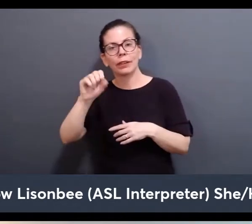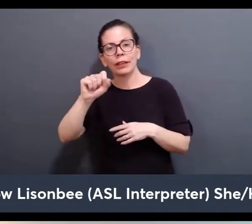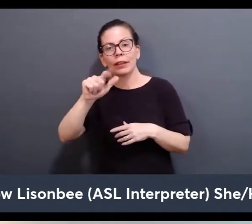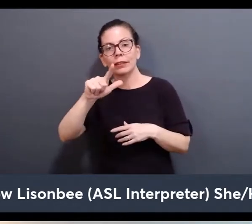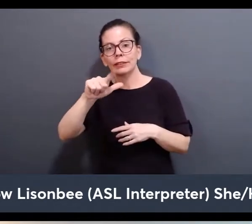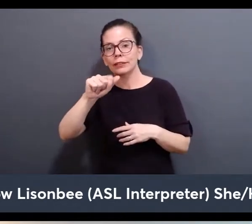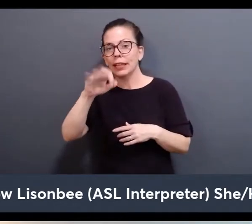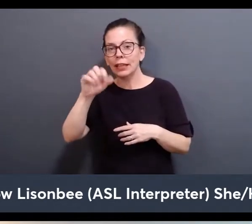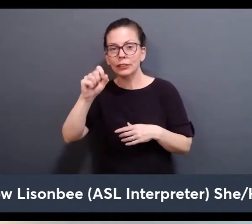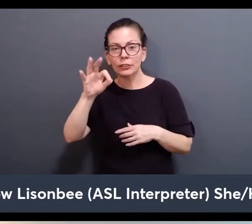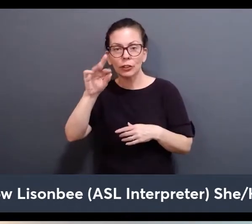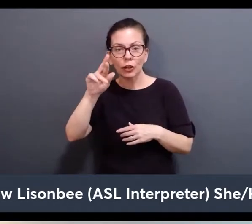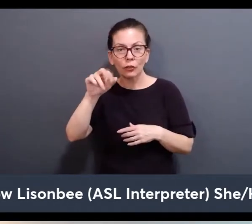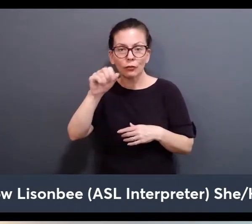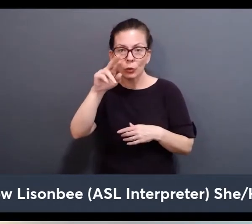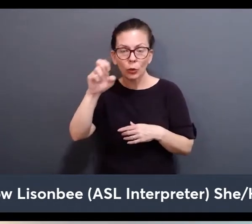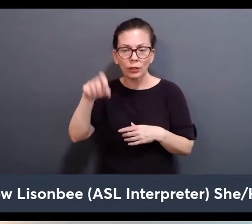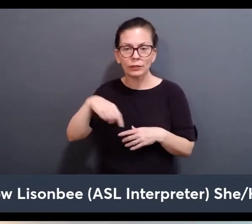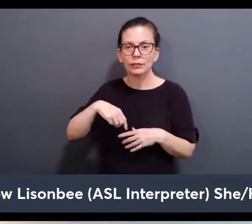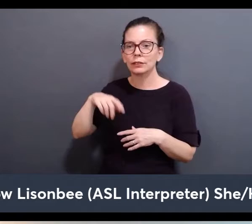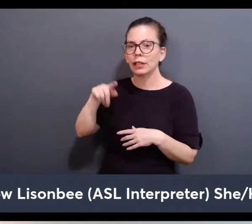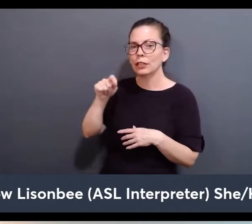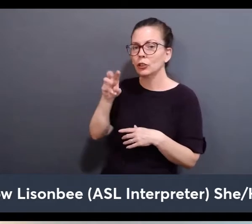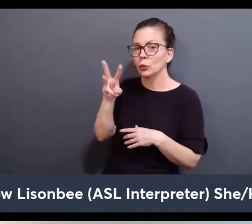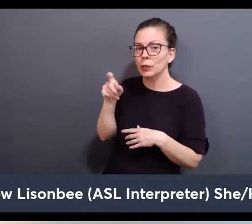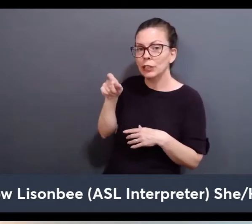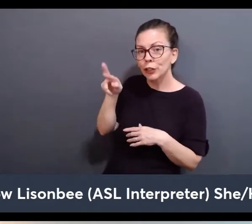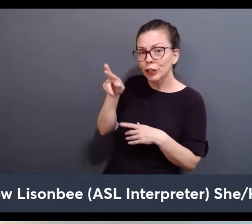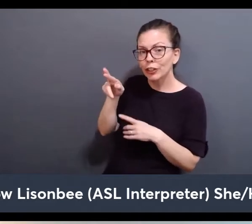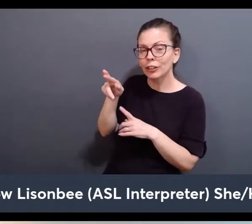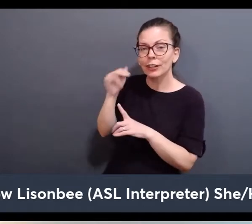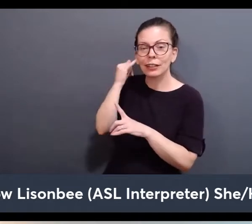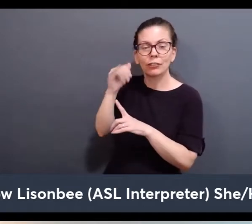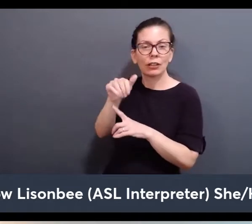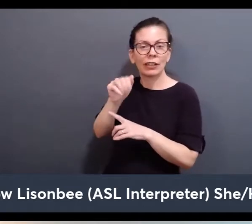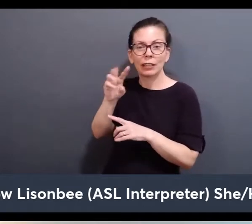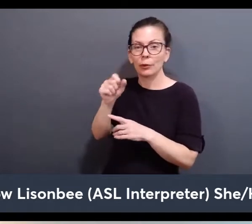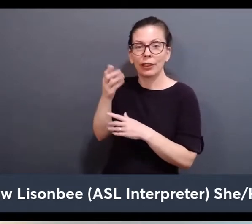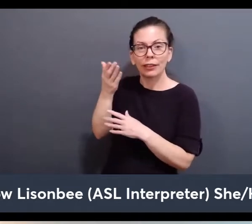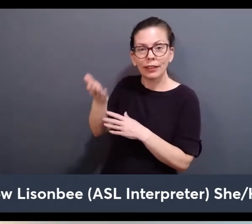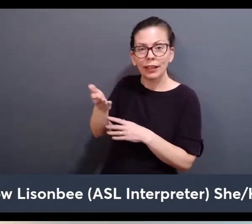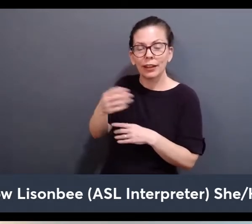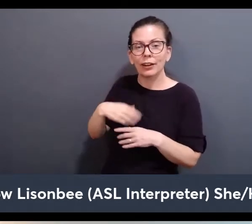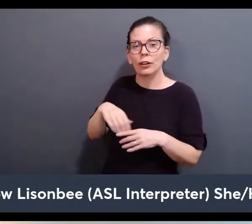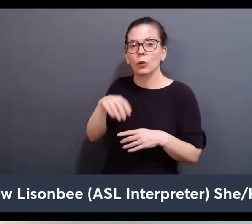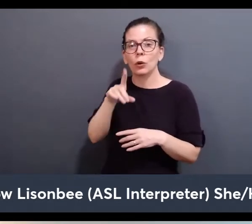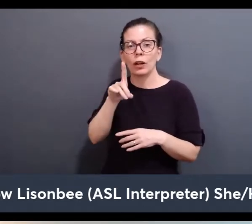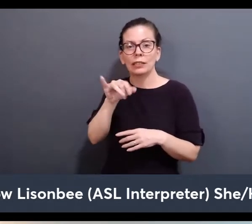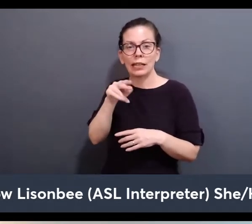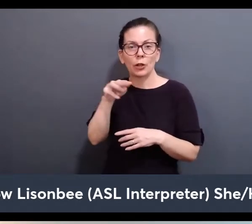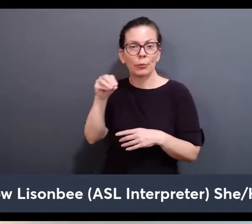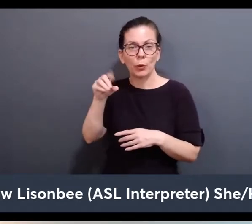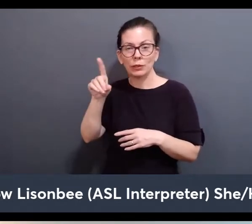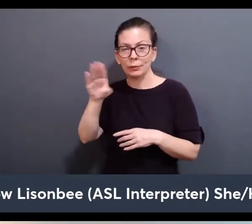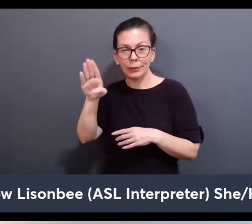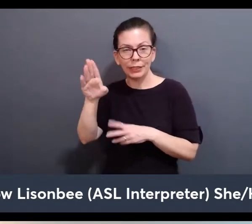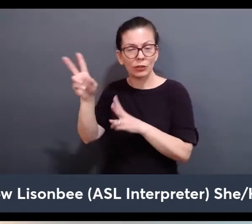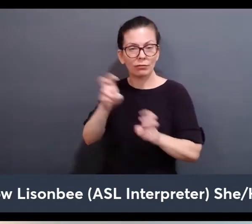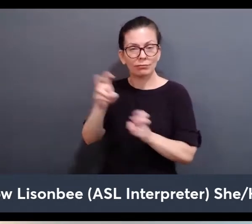you can pull in from Twitter. If you have a data in your database, like DynamoDB, you can export it and connect it to QuickSight